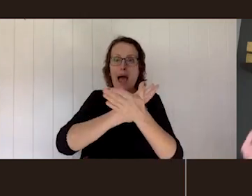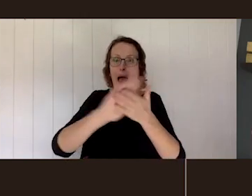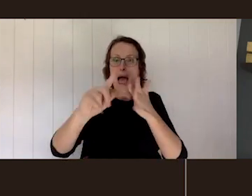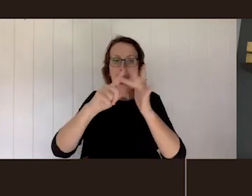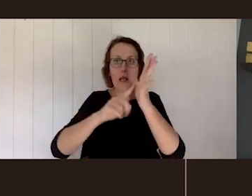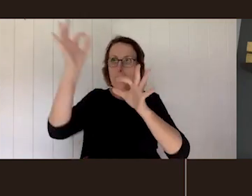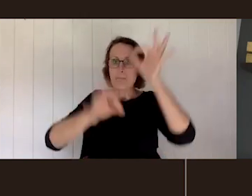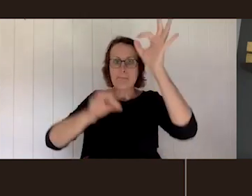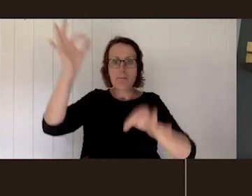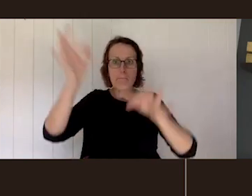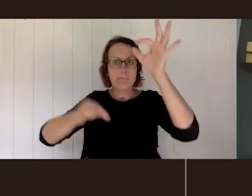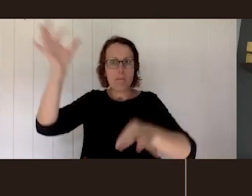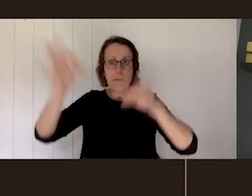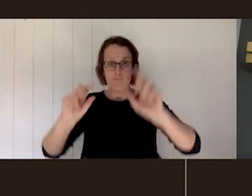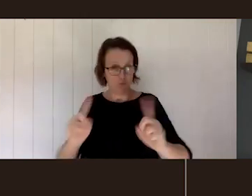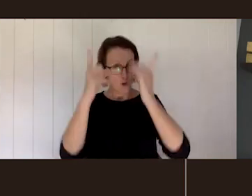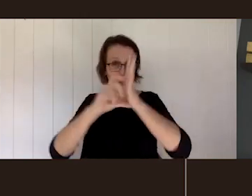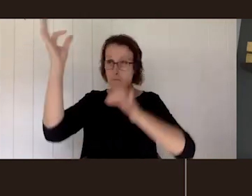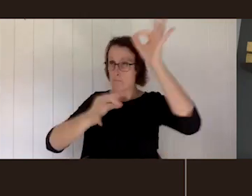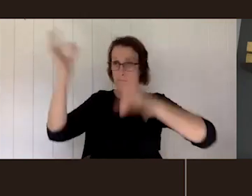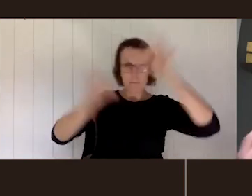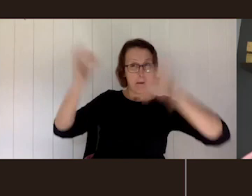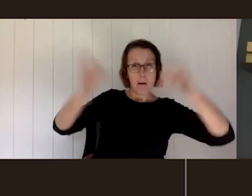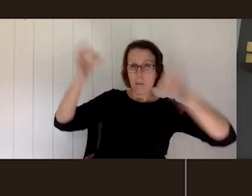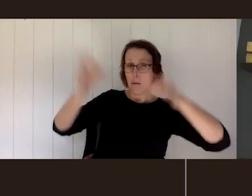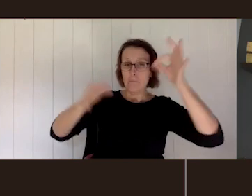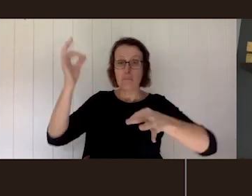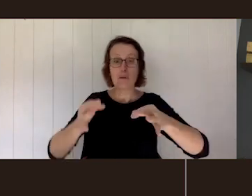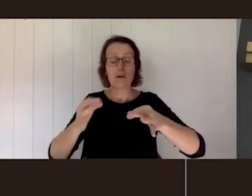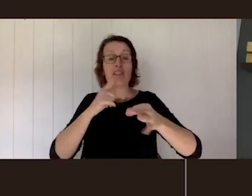down. Now, after the hail had passed, the monkey was lying there,